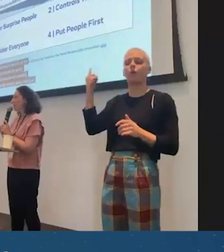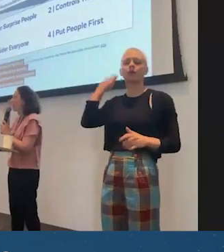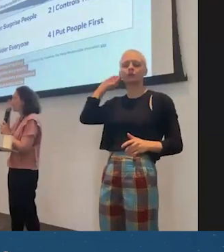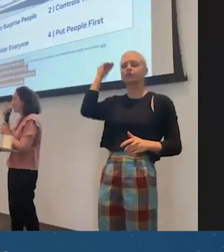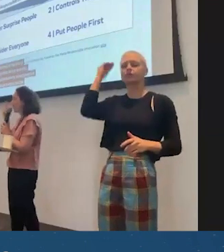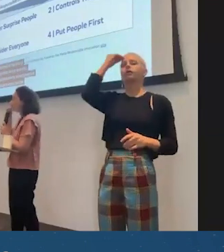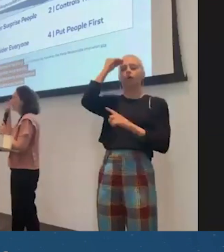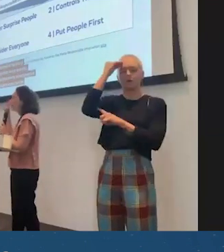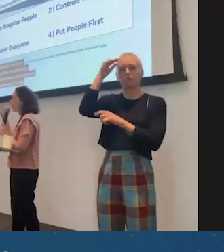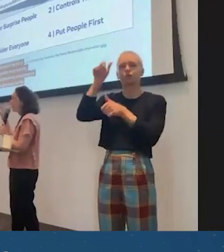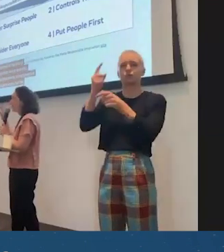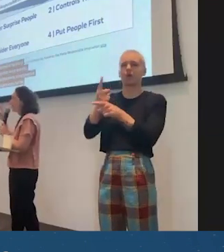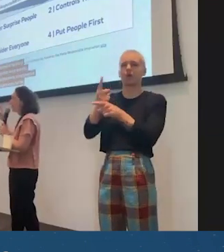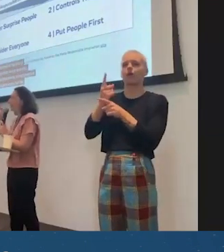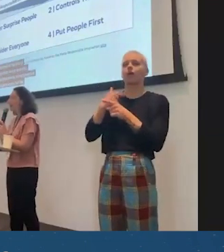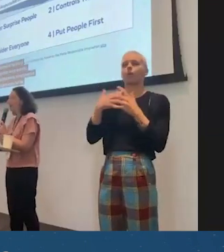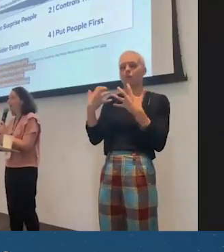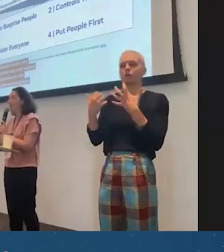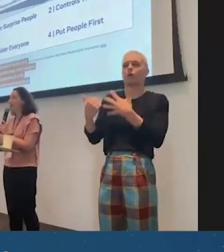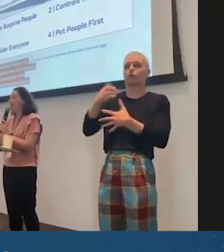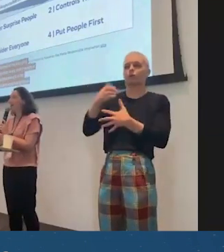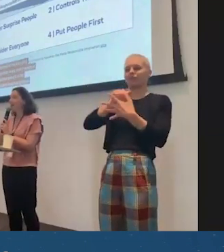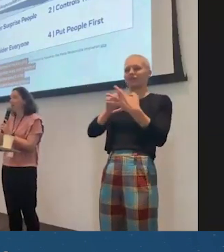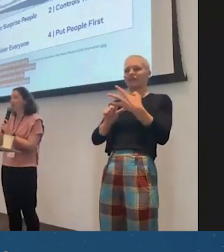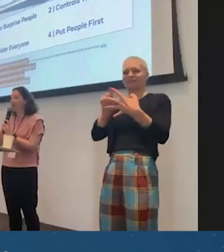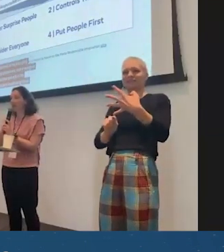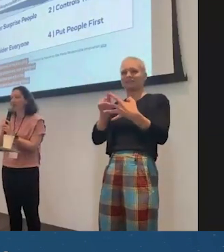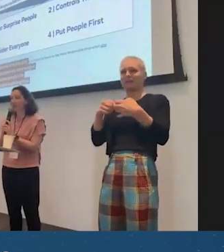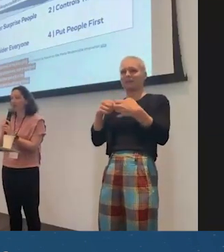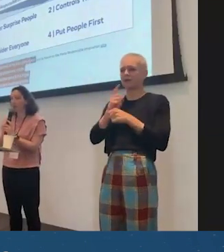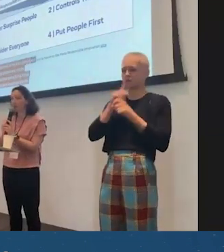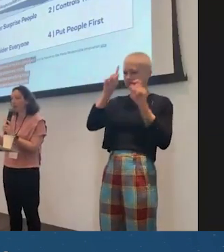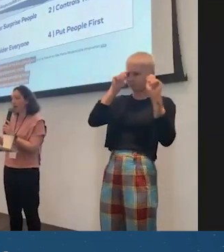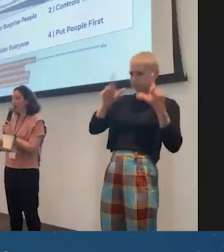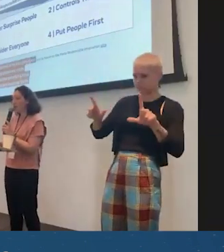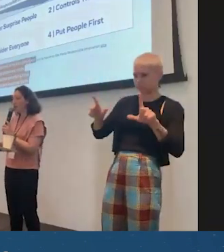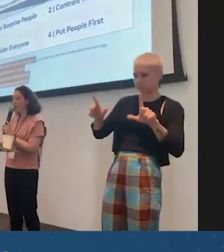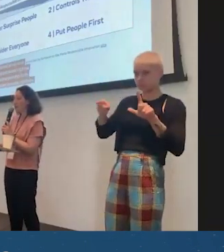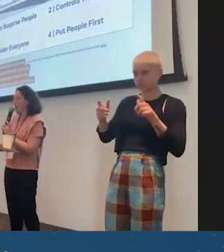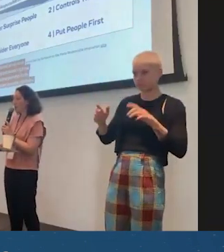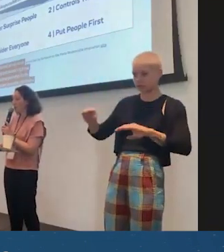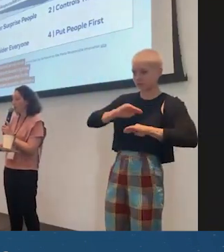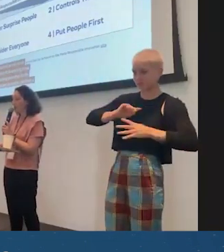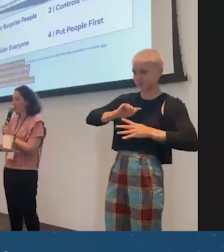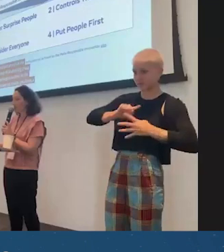have a lens to look through and evaluate how you're being accountable to those principles.